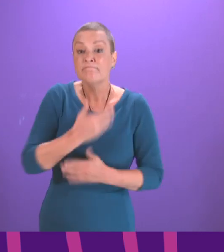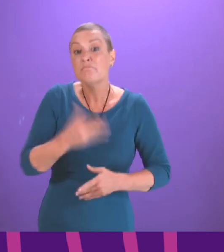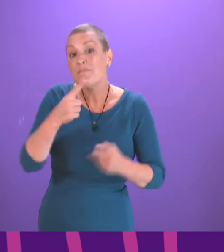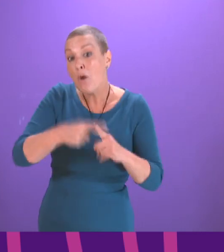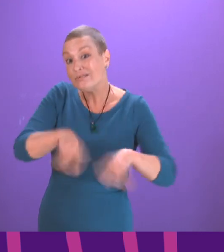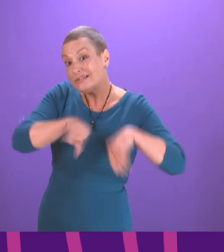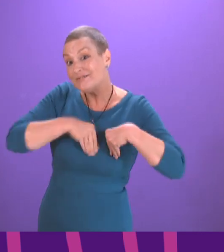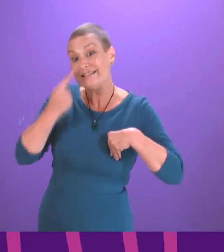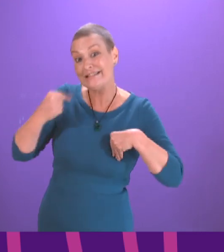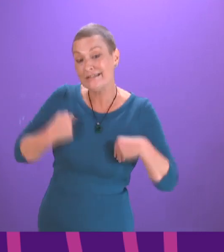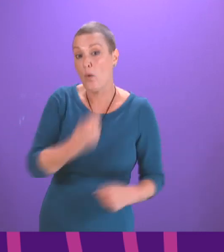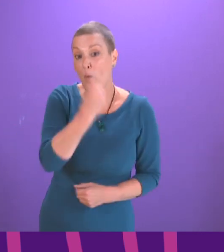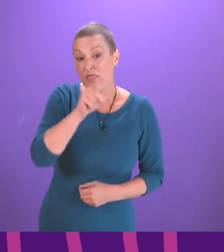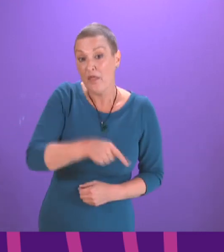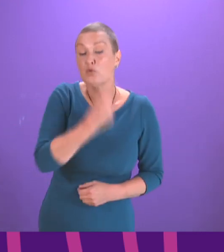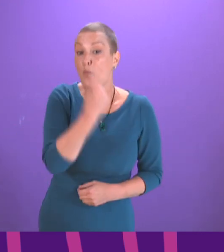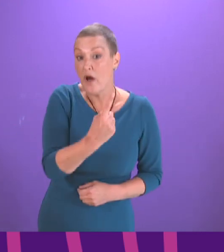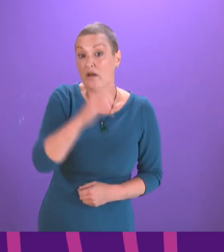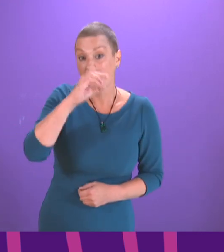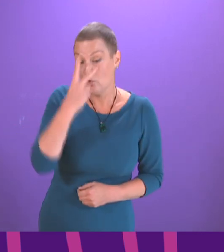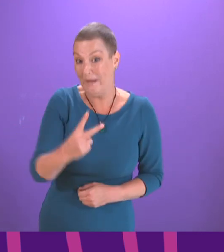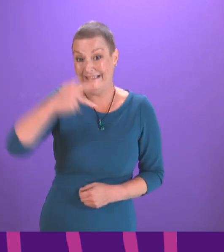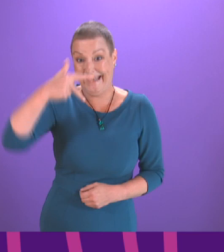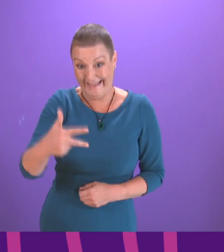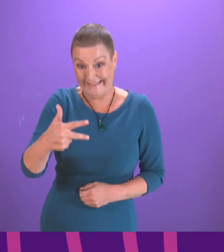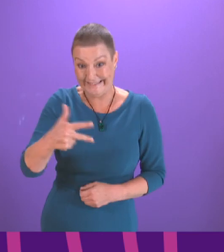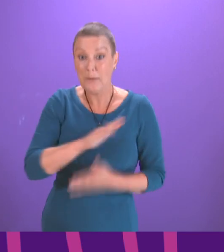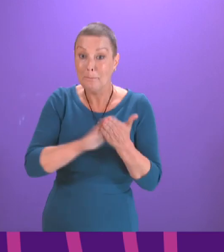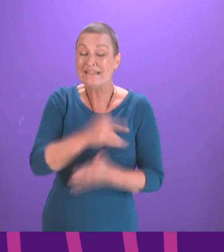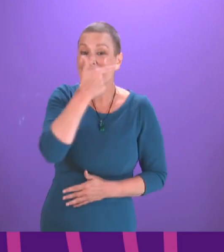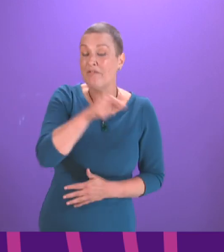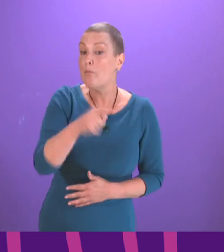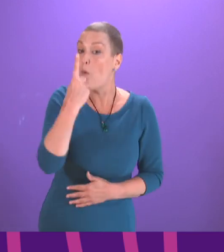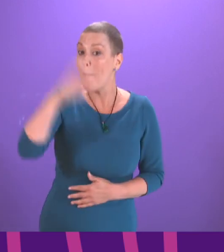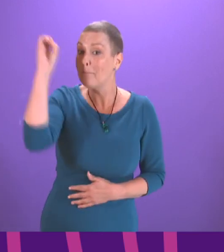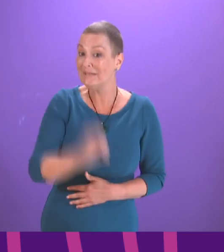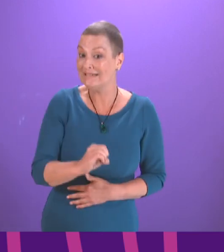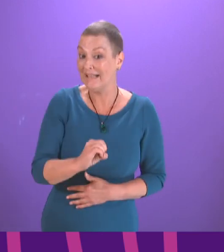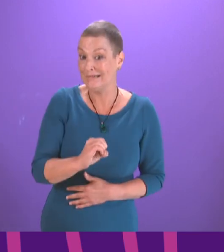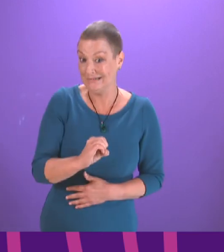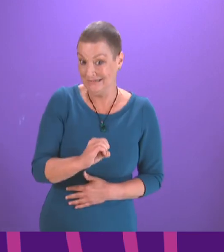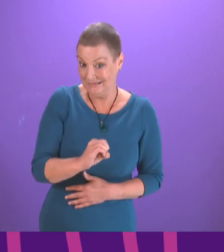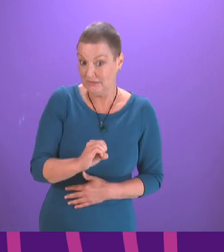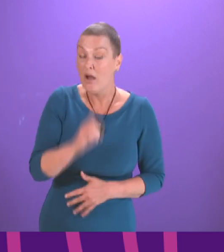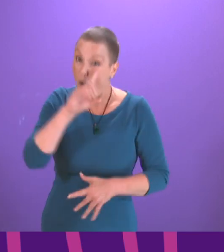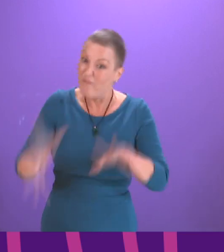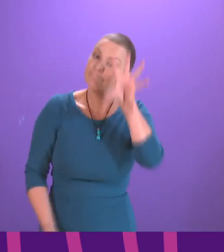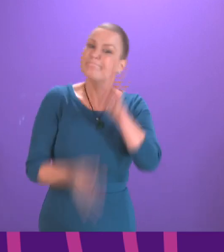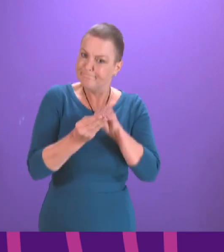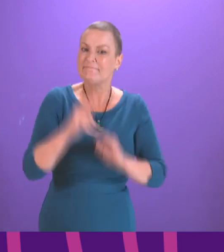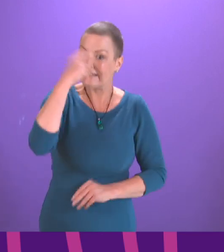cases reported yesterday was 1,128. That represents 7.1 per cent of total tests and takes the